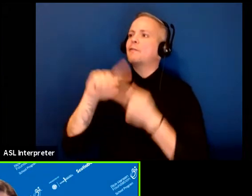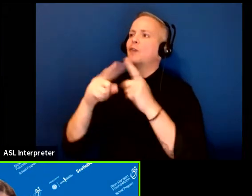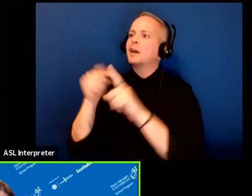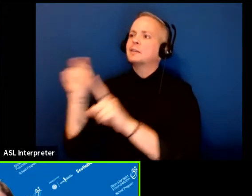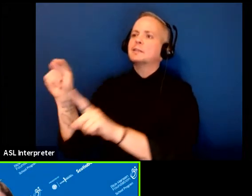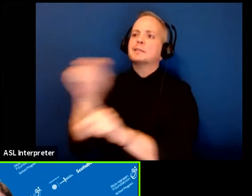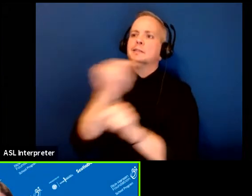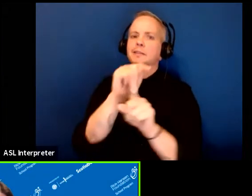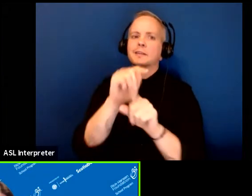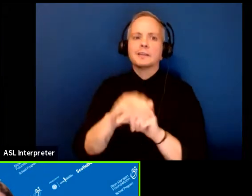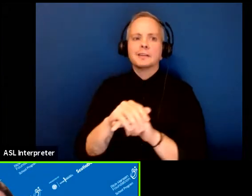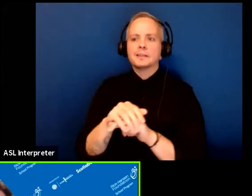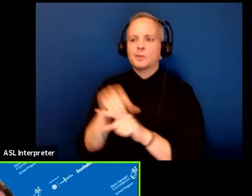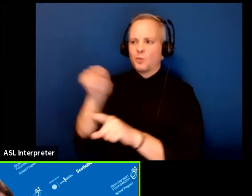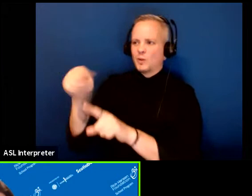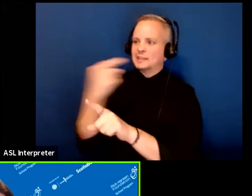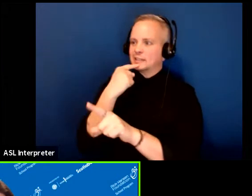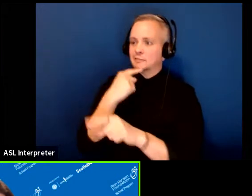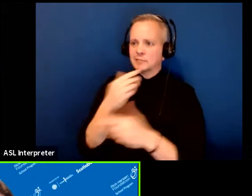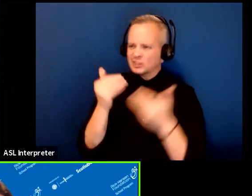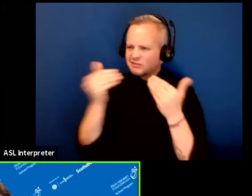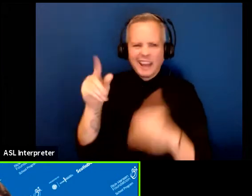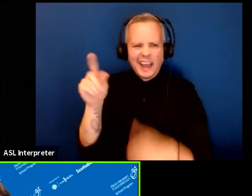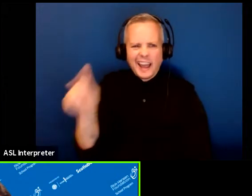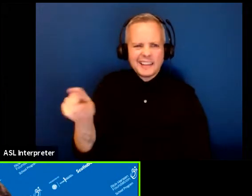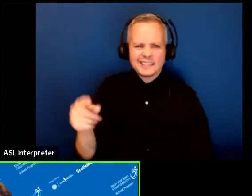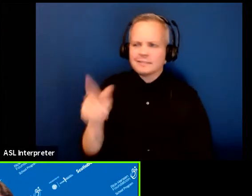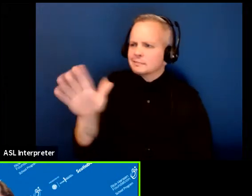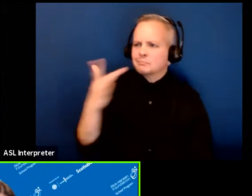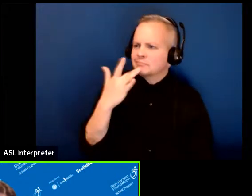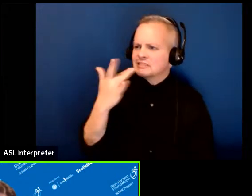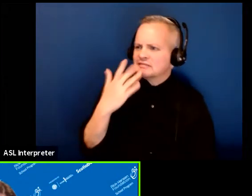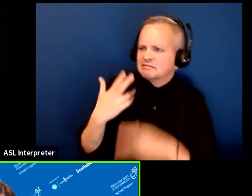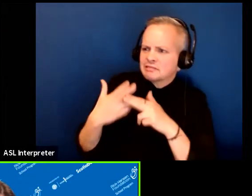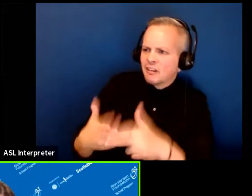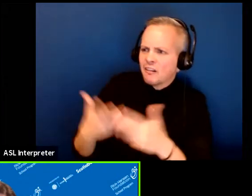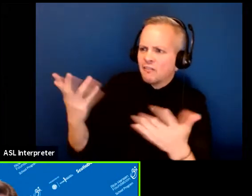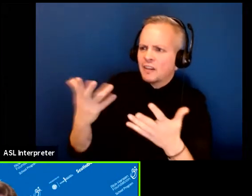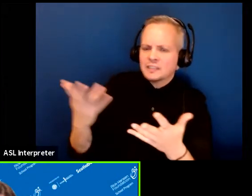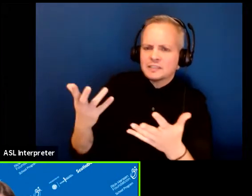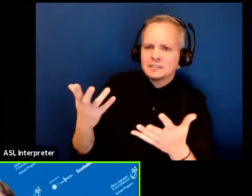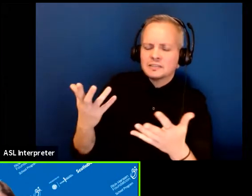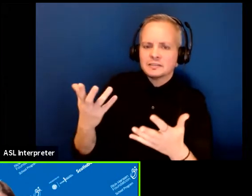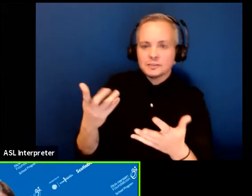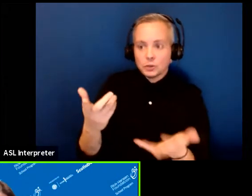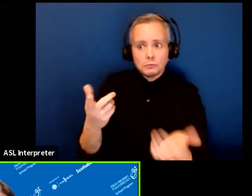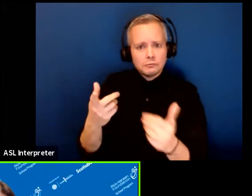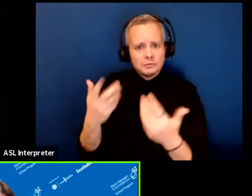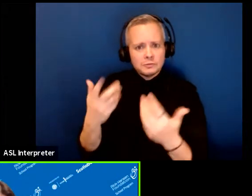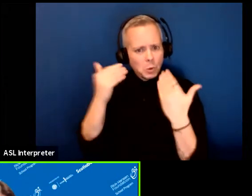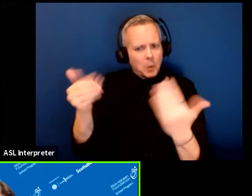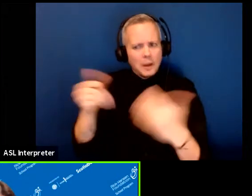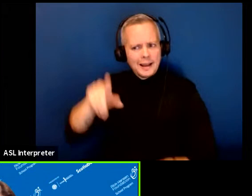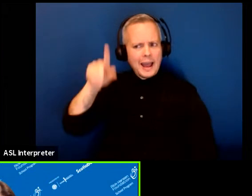THE TIME, WHICH IS JUST ASK. MAYBE THAT'S A GOOD WAY TO GO ABOUT IT TOO IS TO ASK THE PERSON THAT YOU'RE SPEAKING